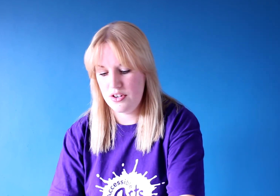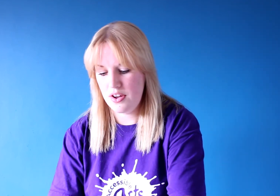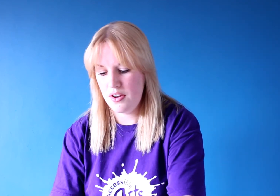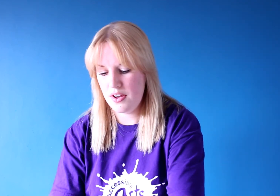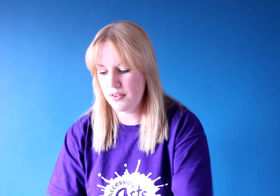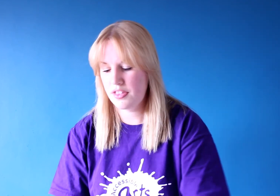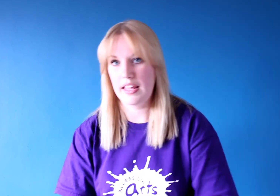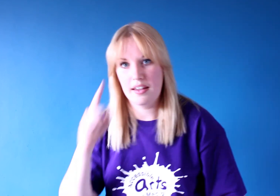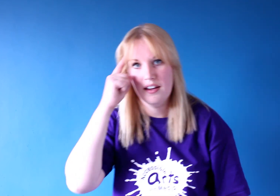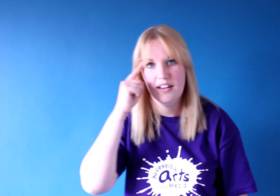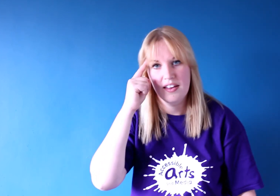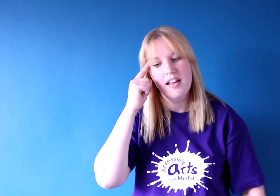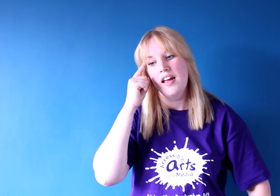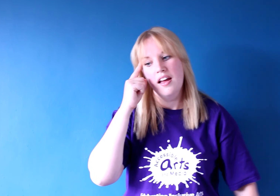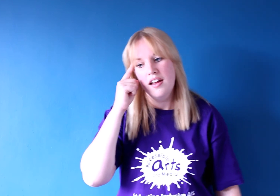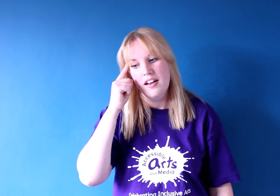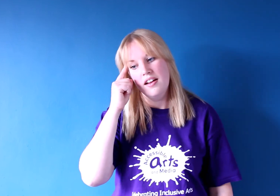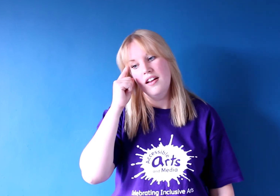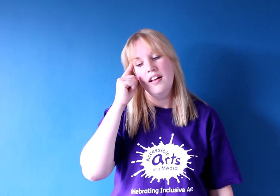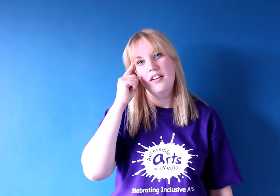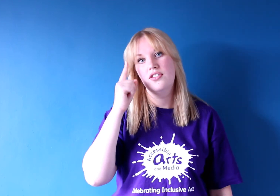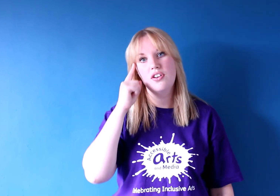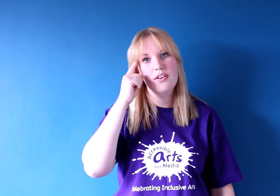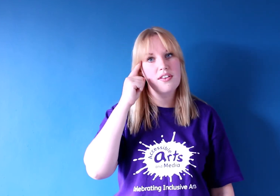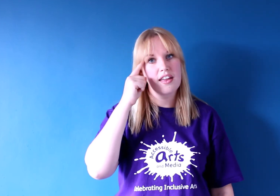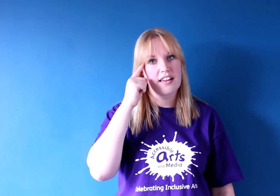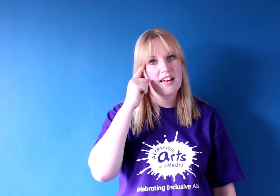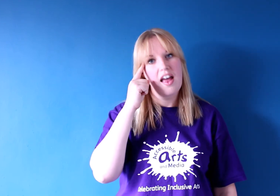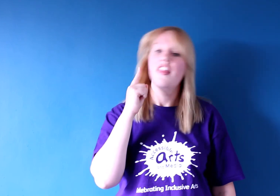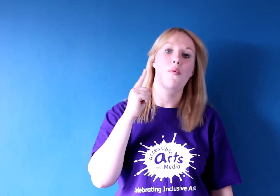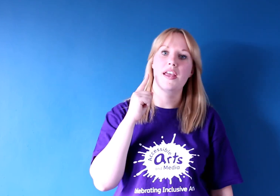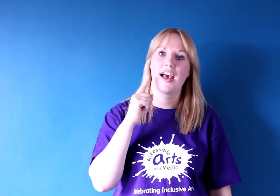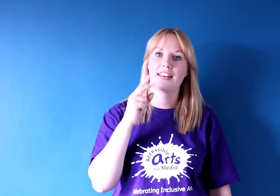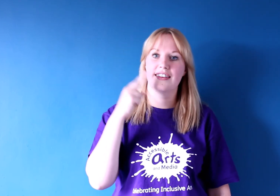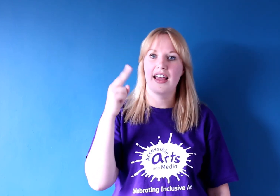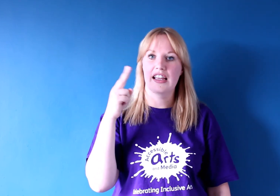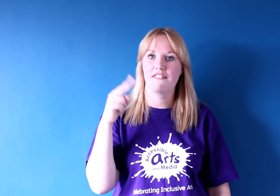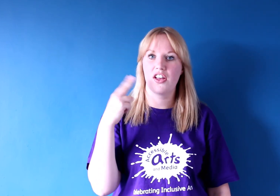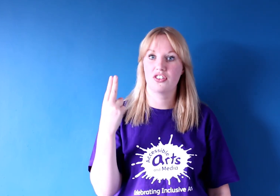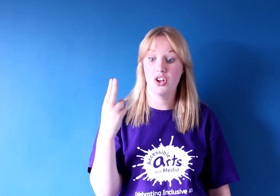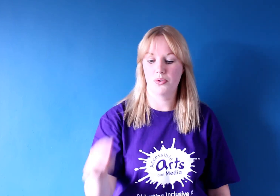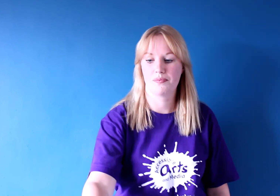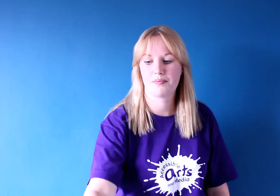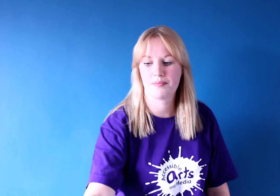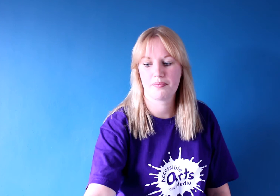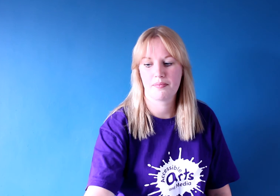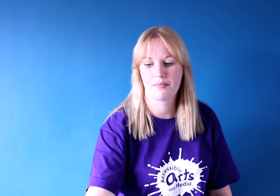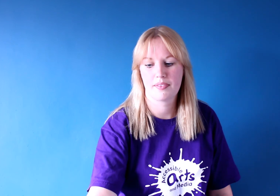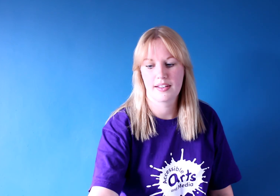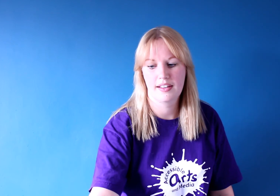Do you think? Do you think that we can sing verse two?